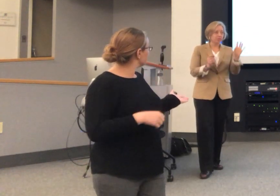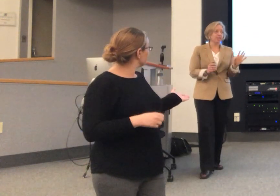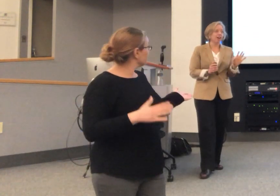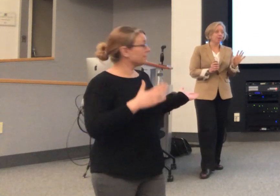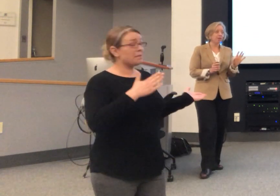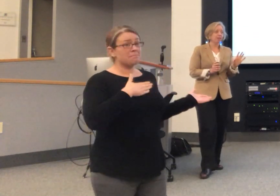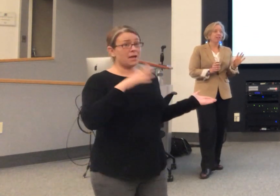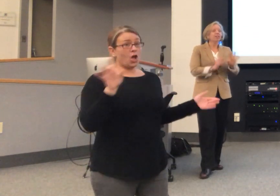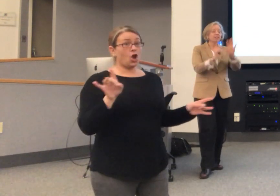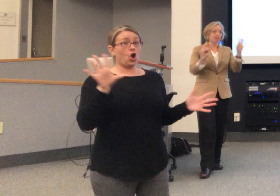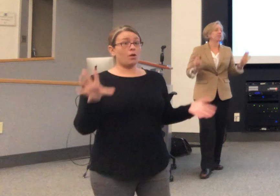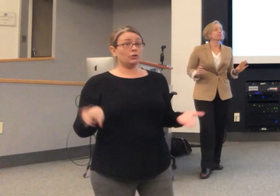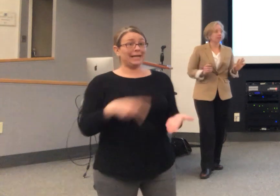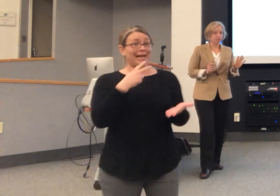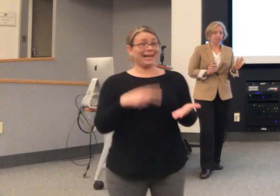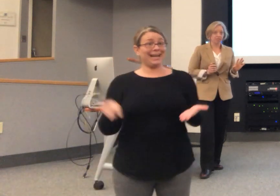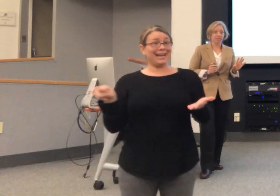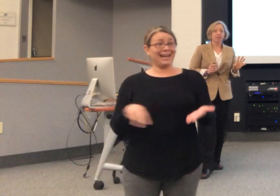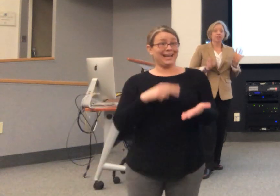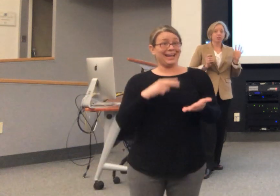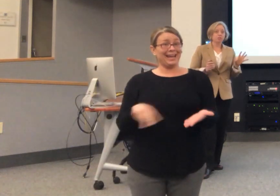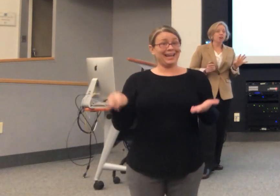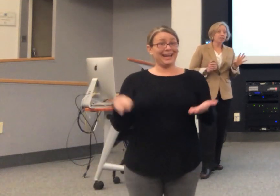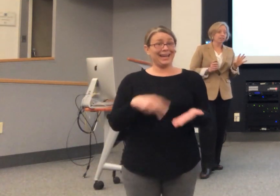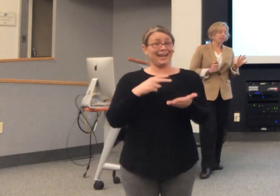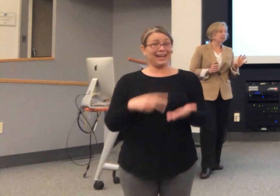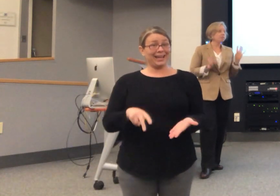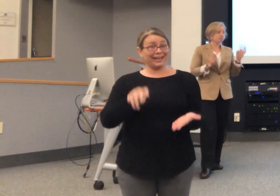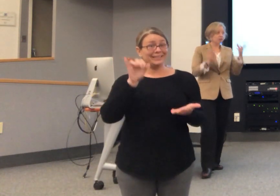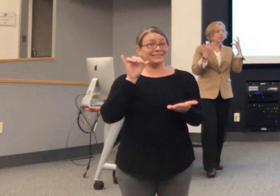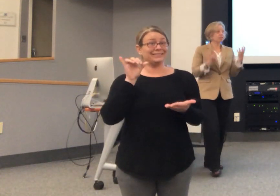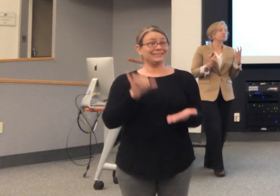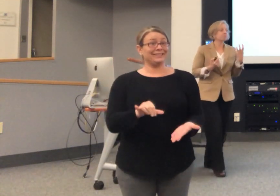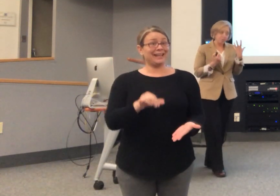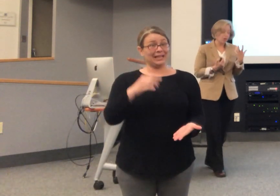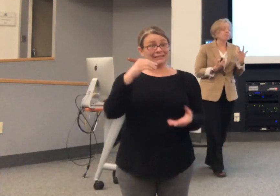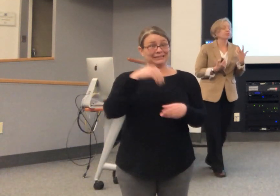which now is gone forever. You saw it here, I'm sorry if it's trapped